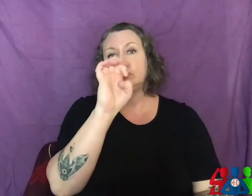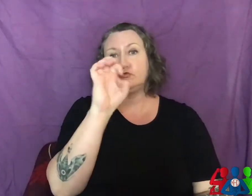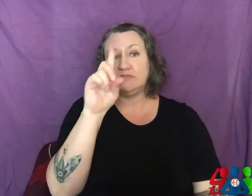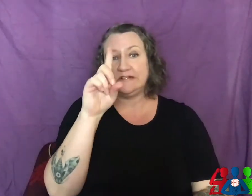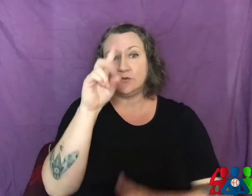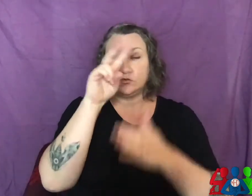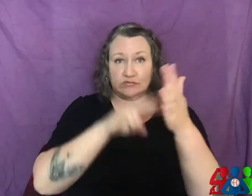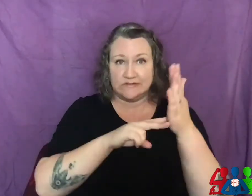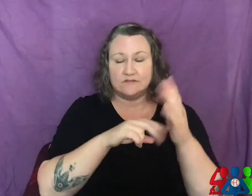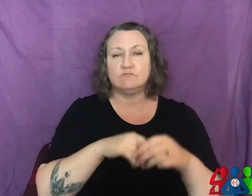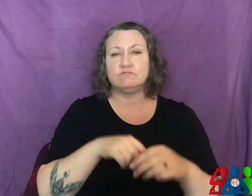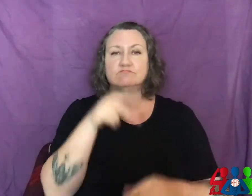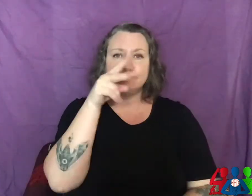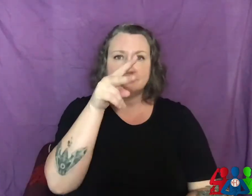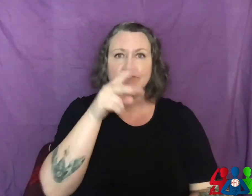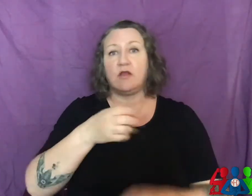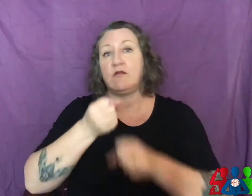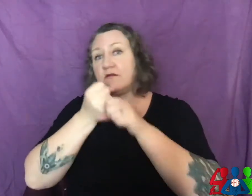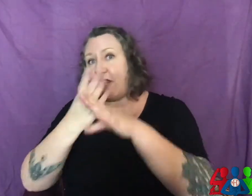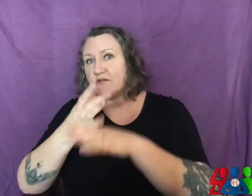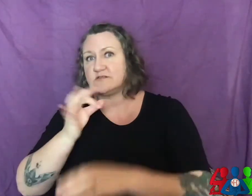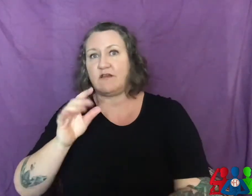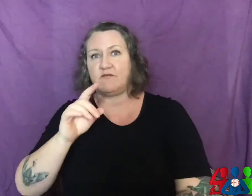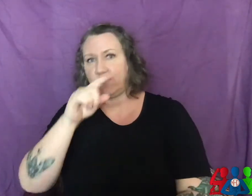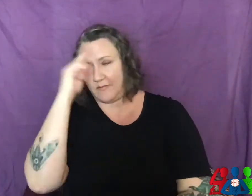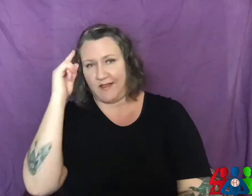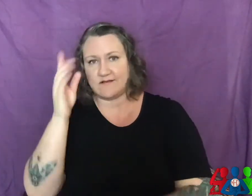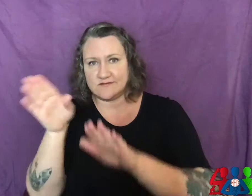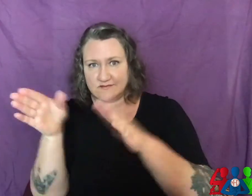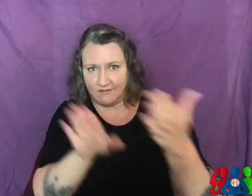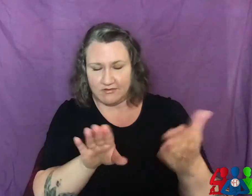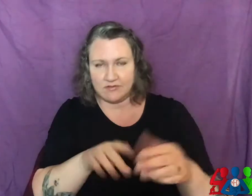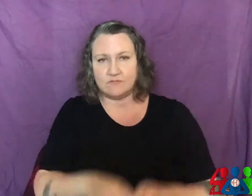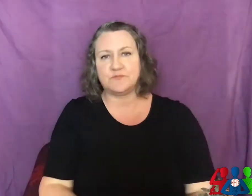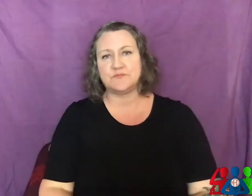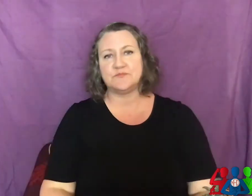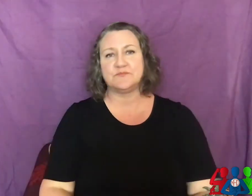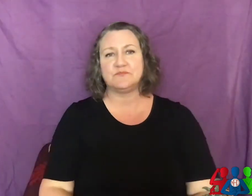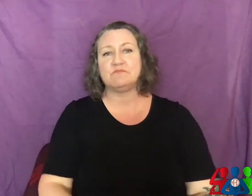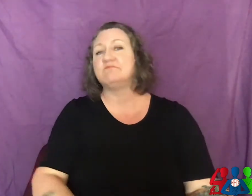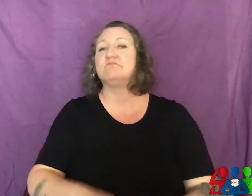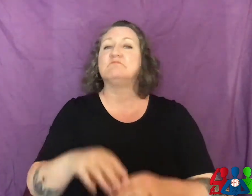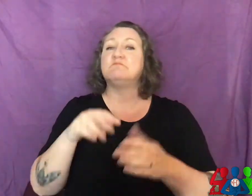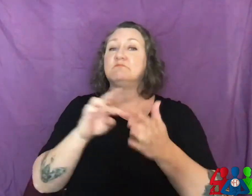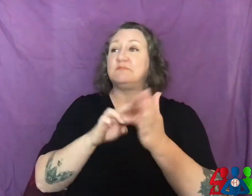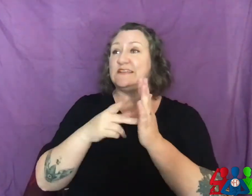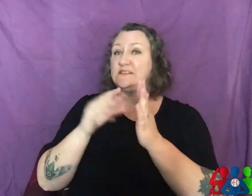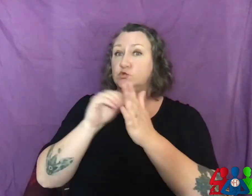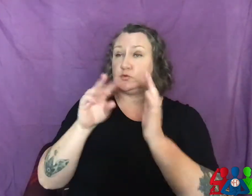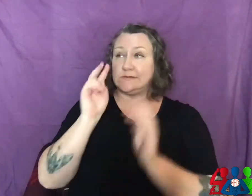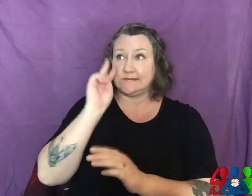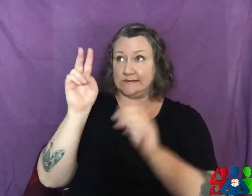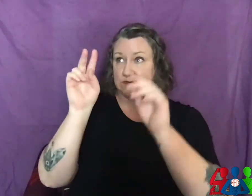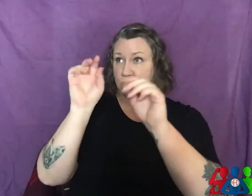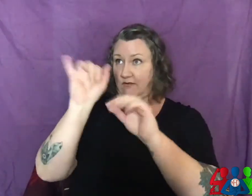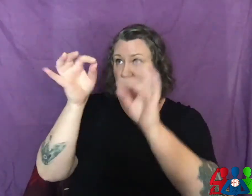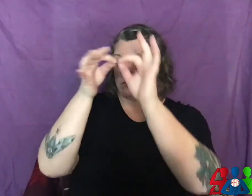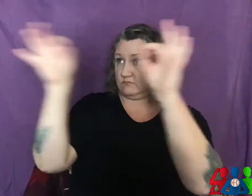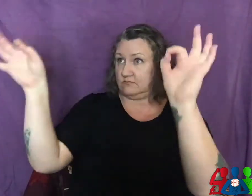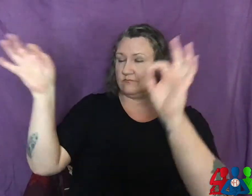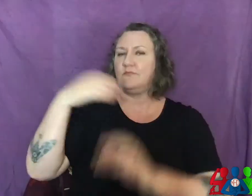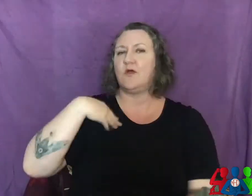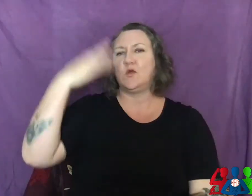assignment number one, read, colon, causes of the Black Death, that means that students